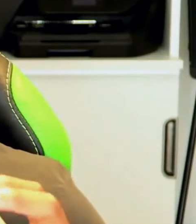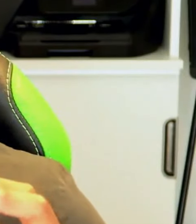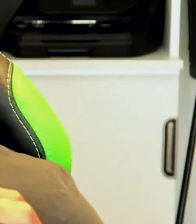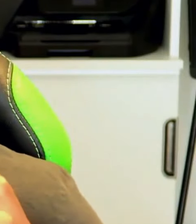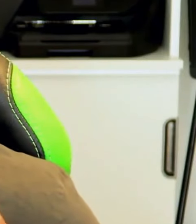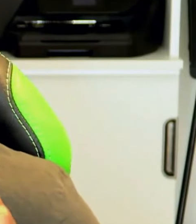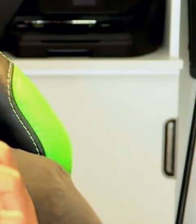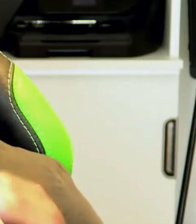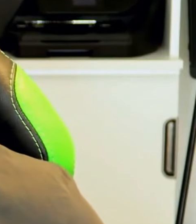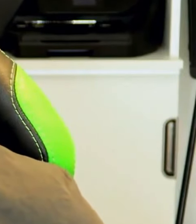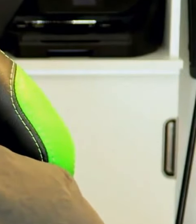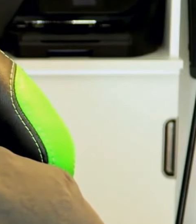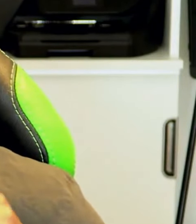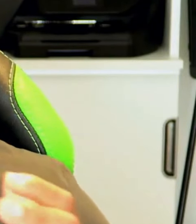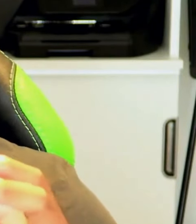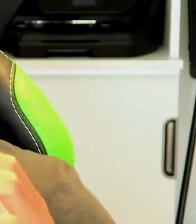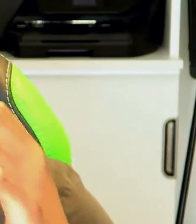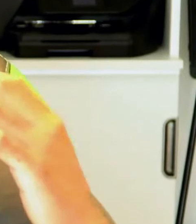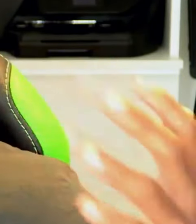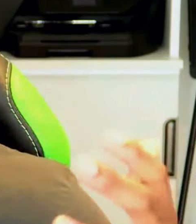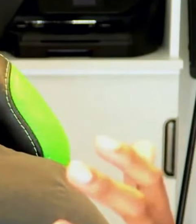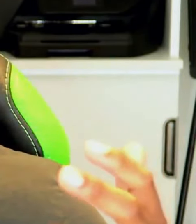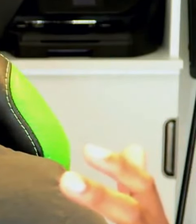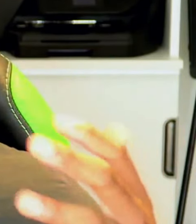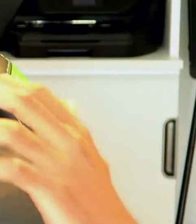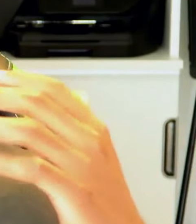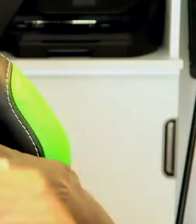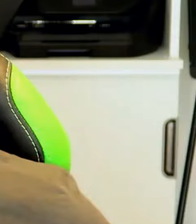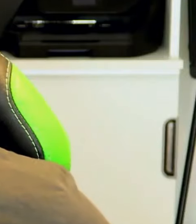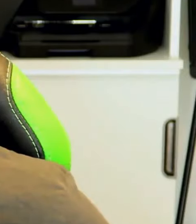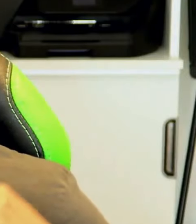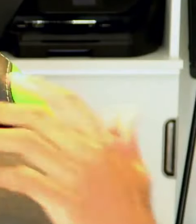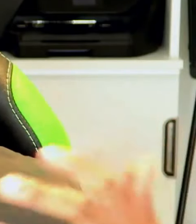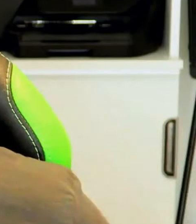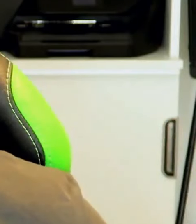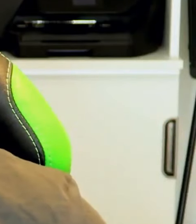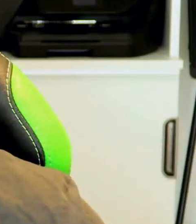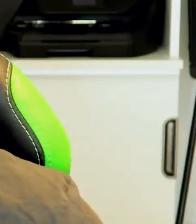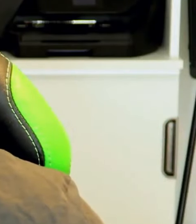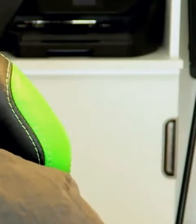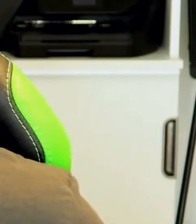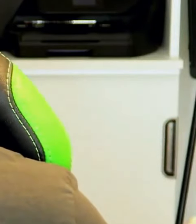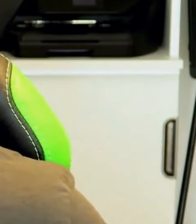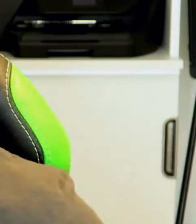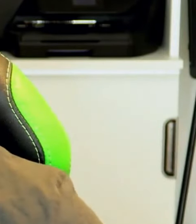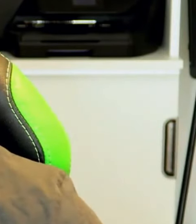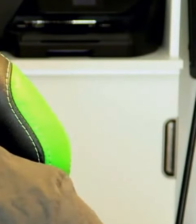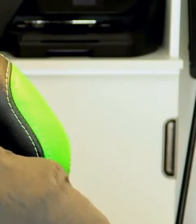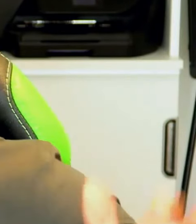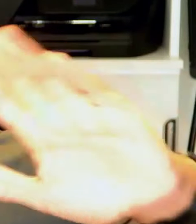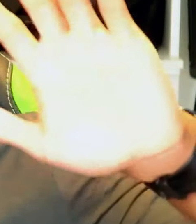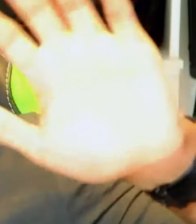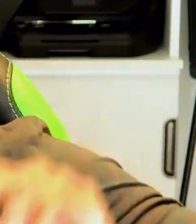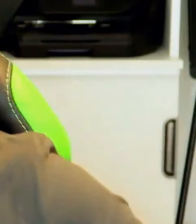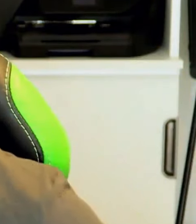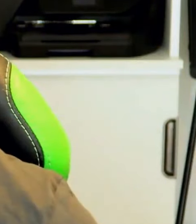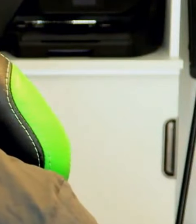MINECRAFT LIVE IS JUST ABOUT TO START. BUT THIS IS JUST A SMALL PART OF THE COMMUNITY SO LET'S SEE SOME OTHER GREAT